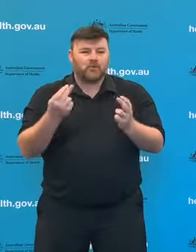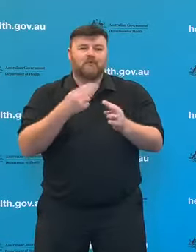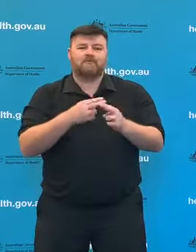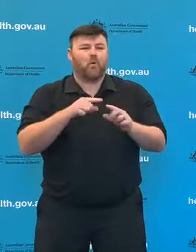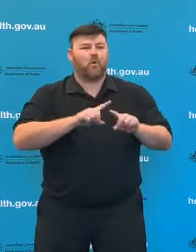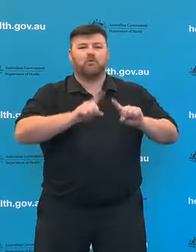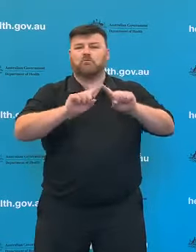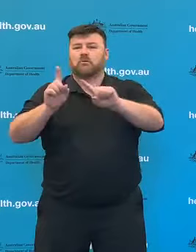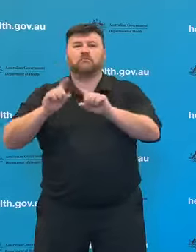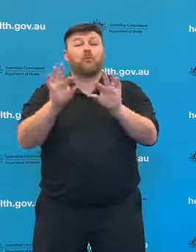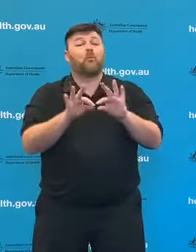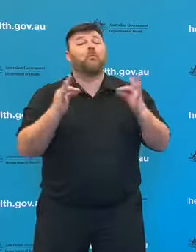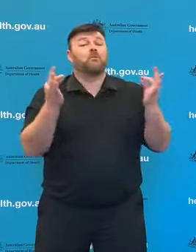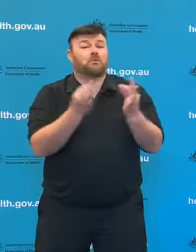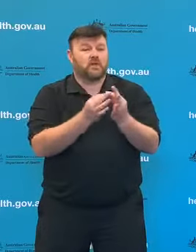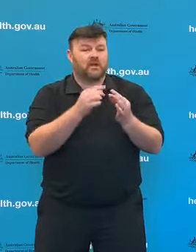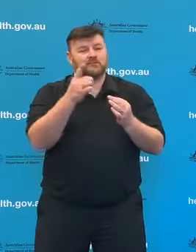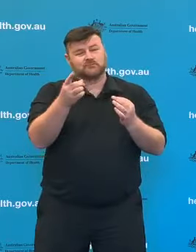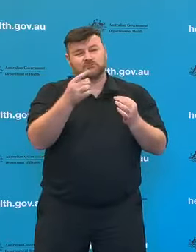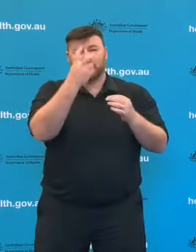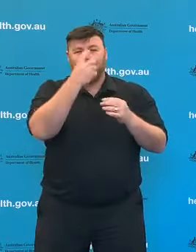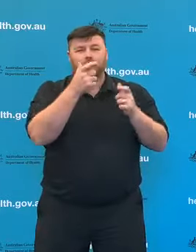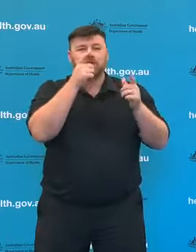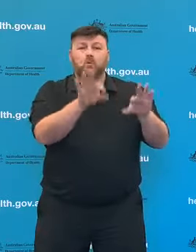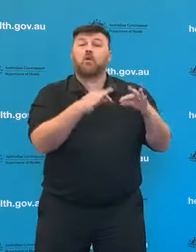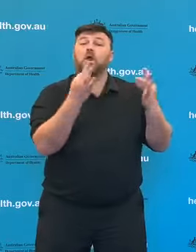would have a condition attached that they would have to employ on-site